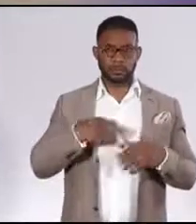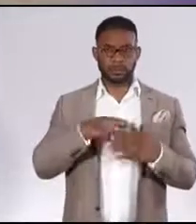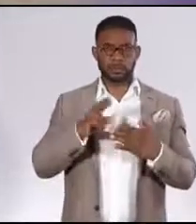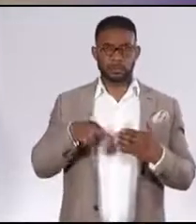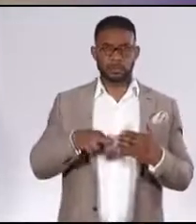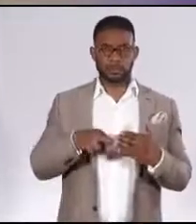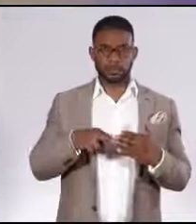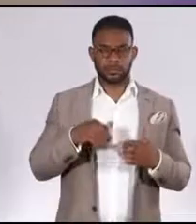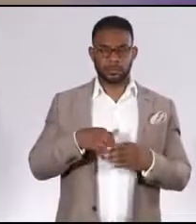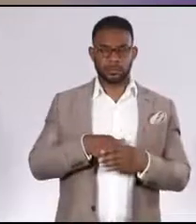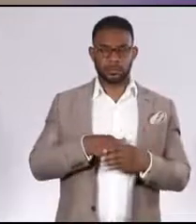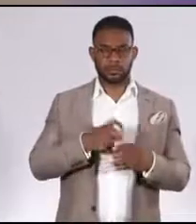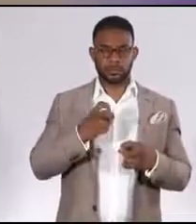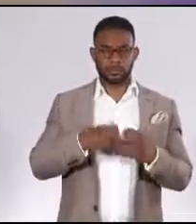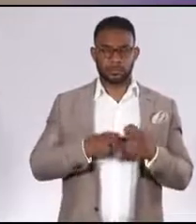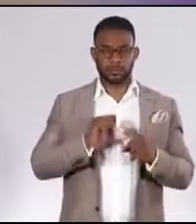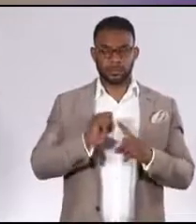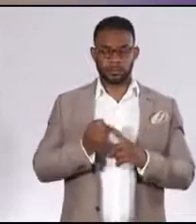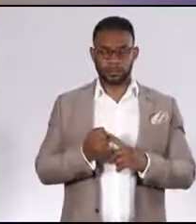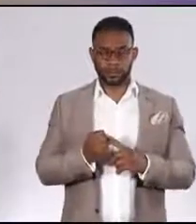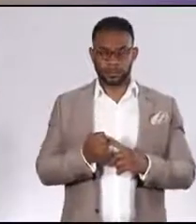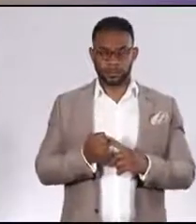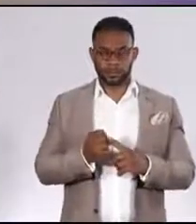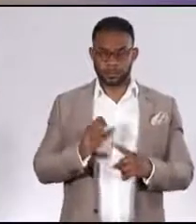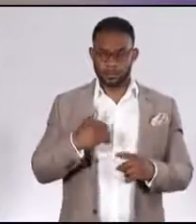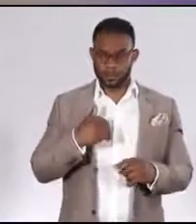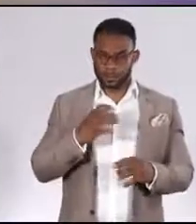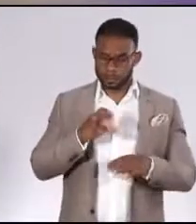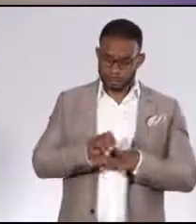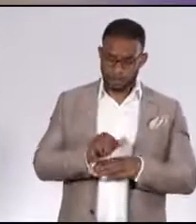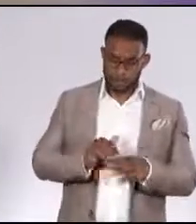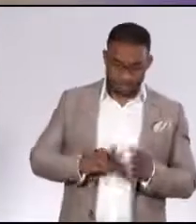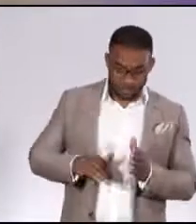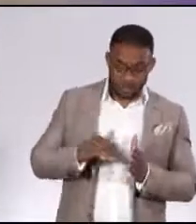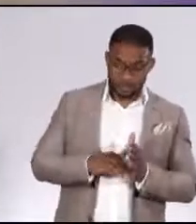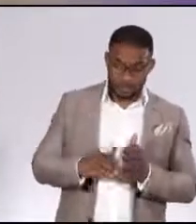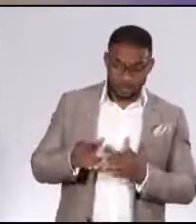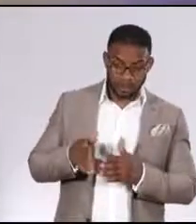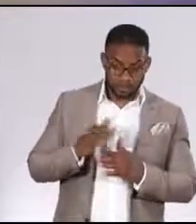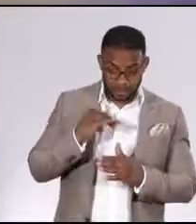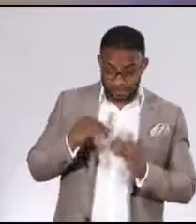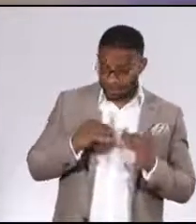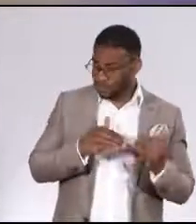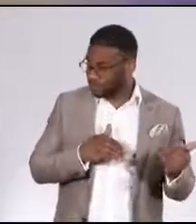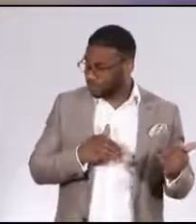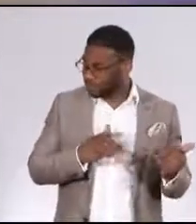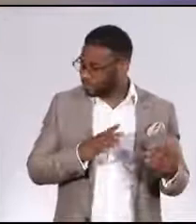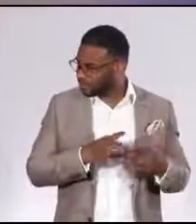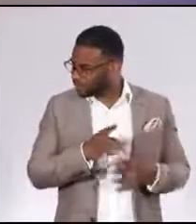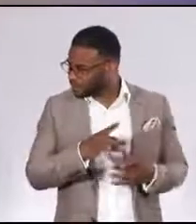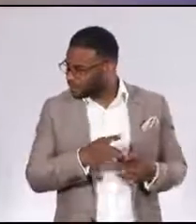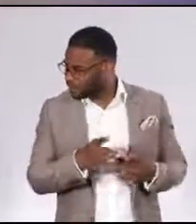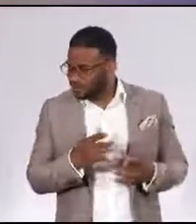in difficult situations where i'm forced to repeatedly ask for my colleagues to repeat themselves and clarify.